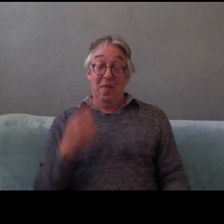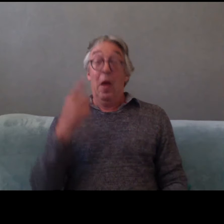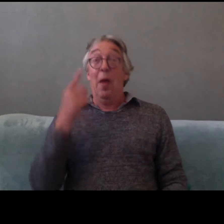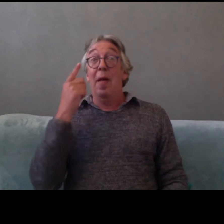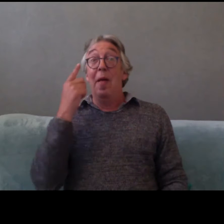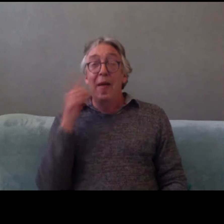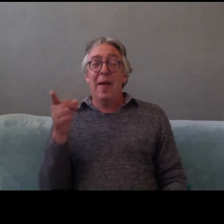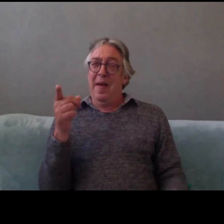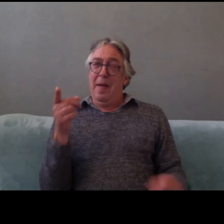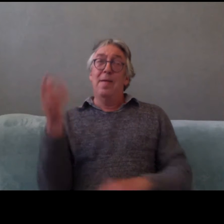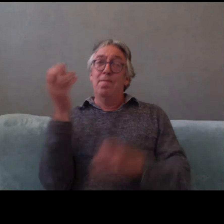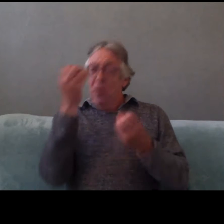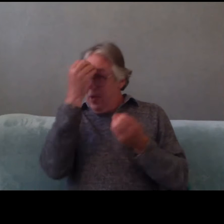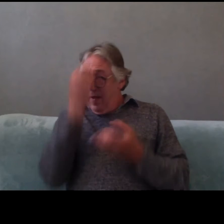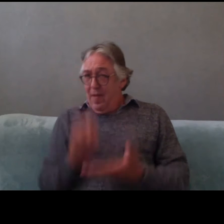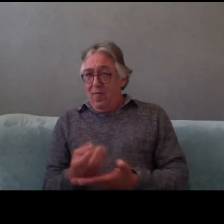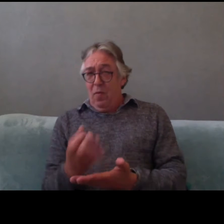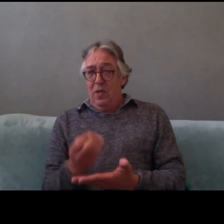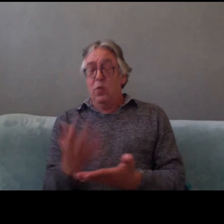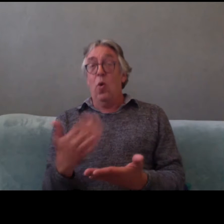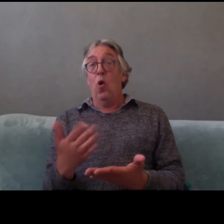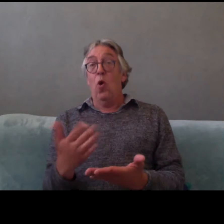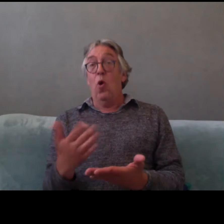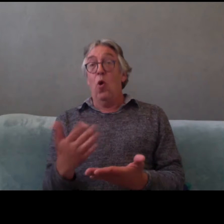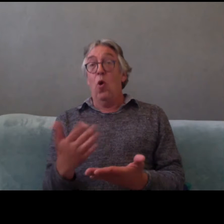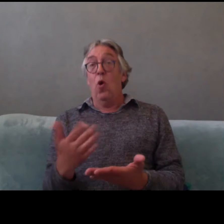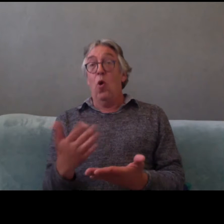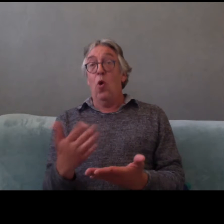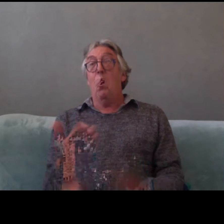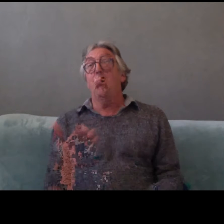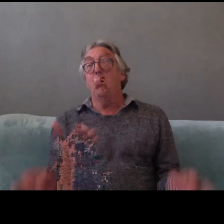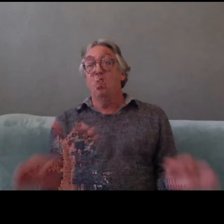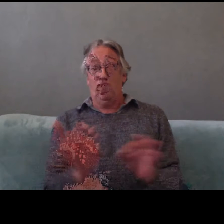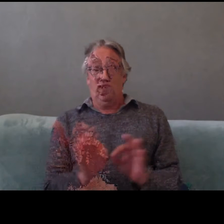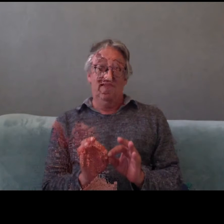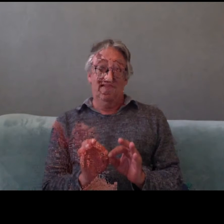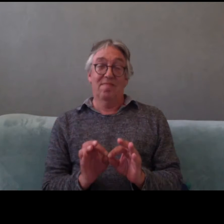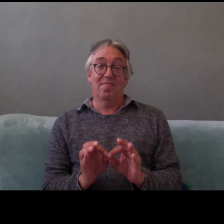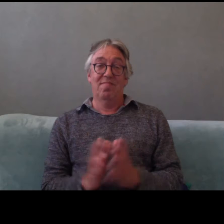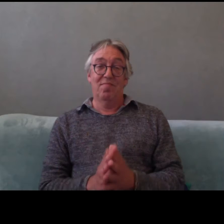that can be afterwards taken on board for the future and for the way